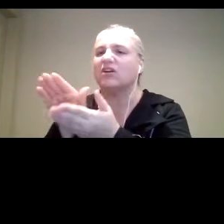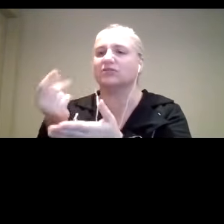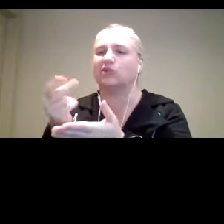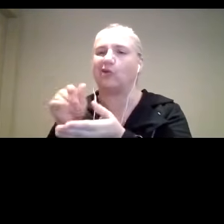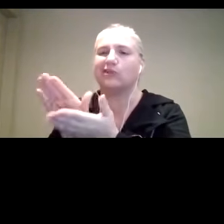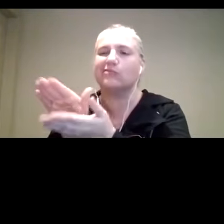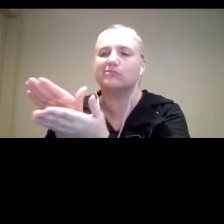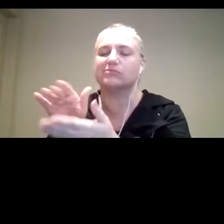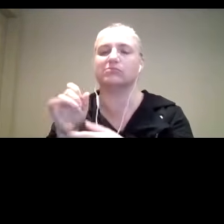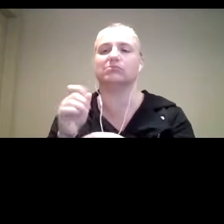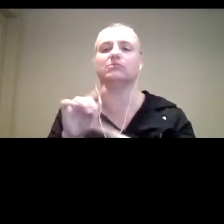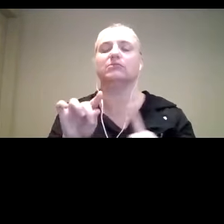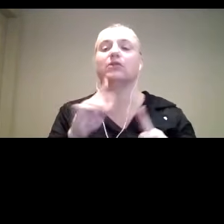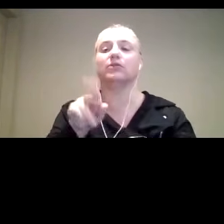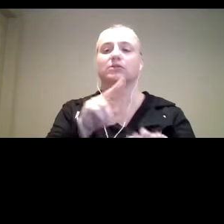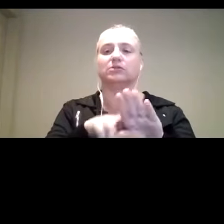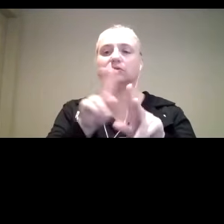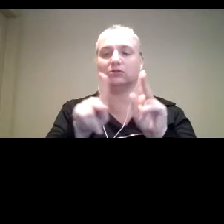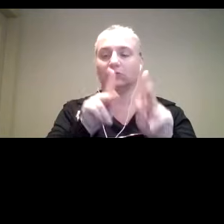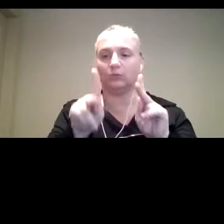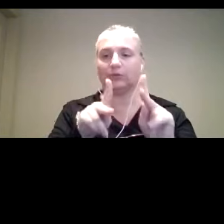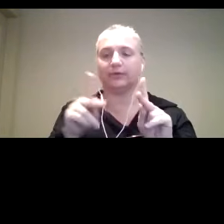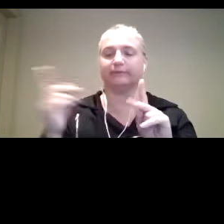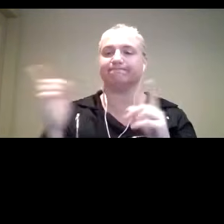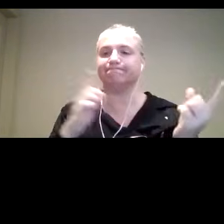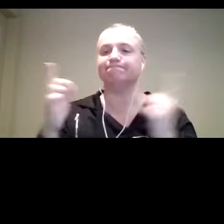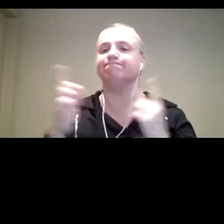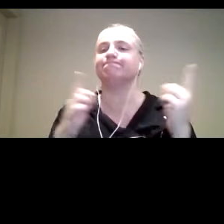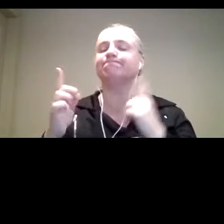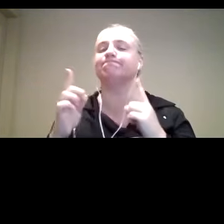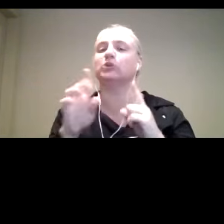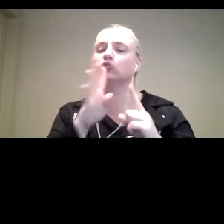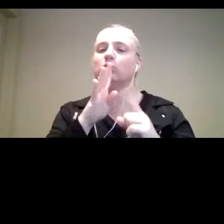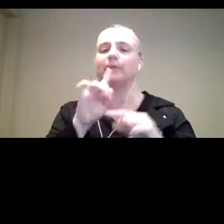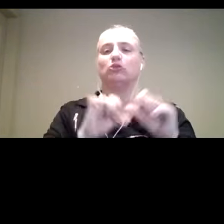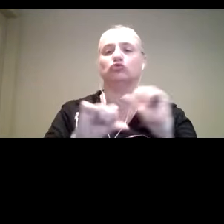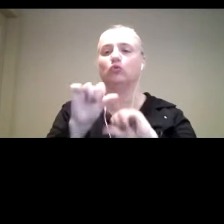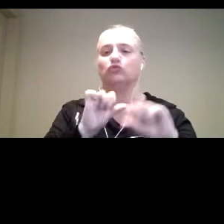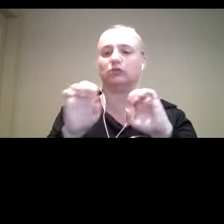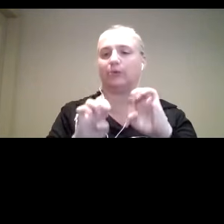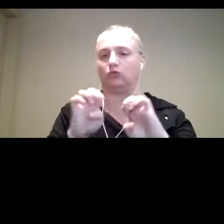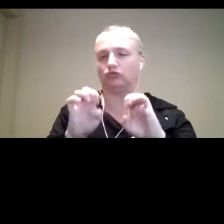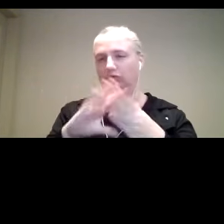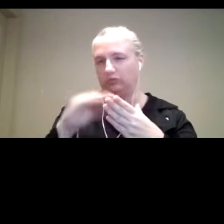We have some national people coming as well to talk social-emotional learning. So, that is very exciting.